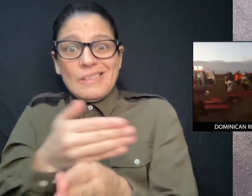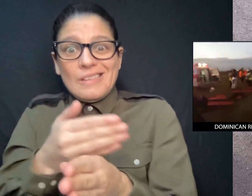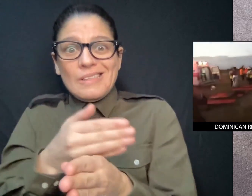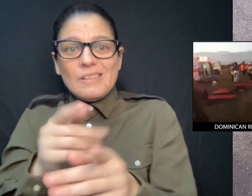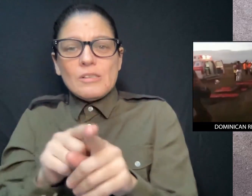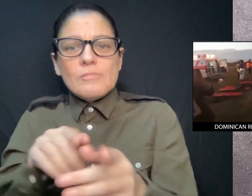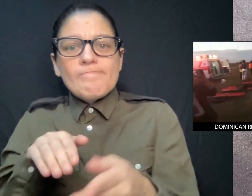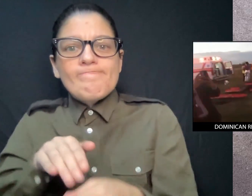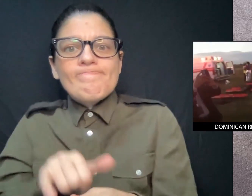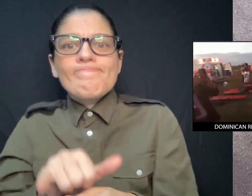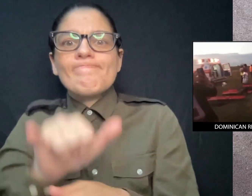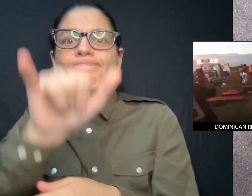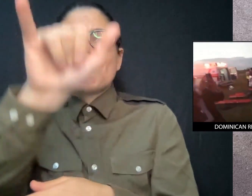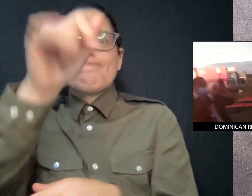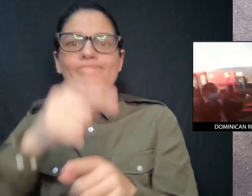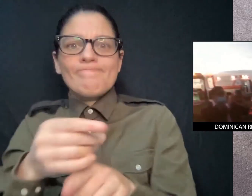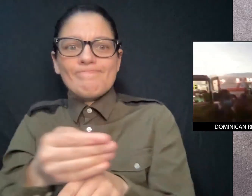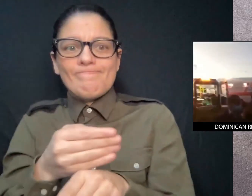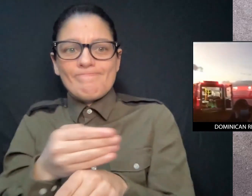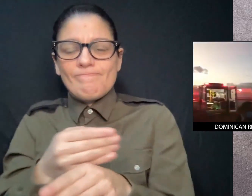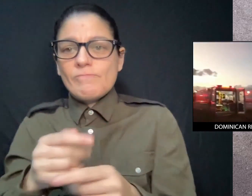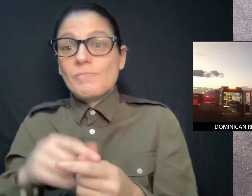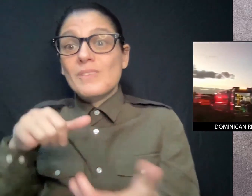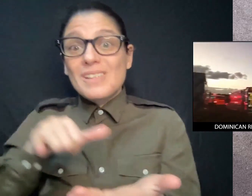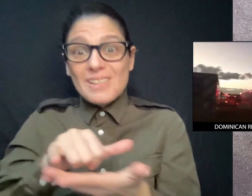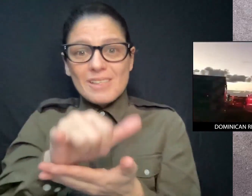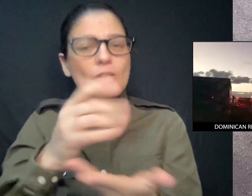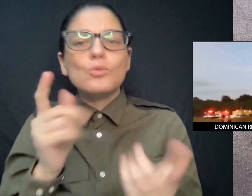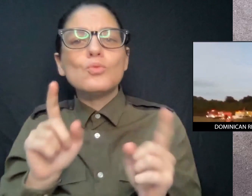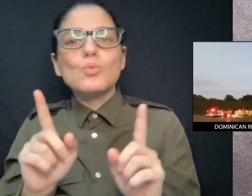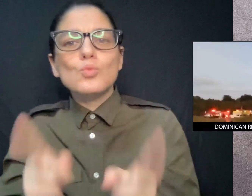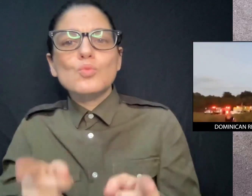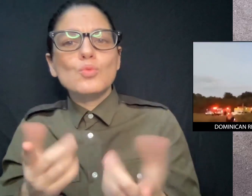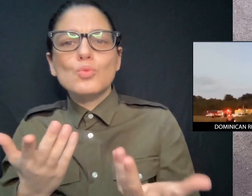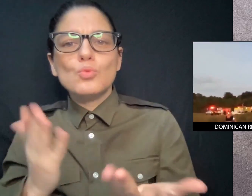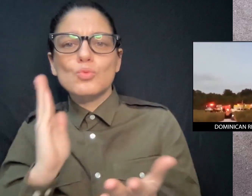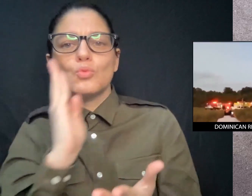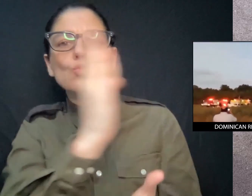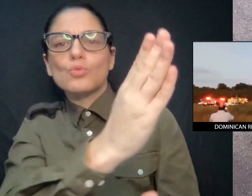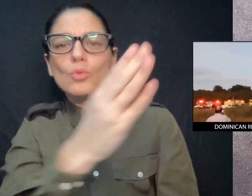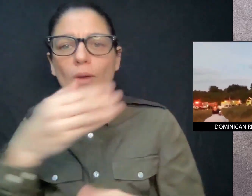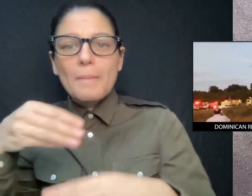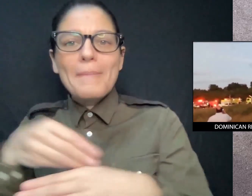crashed while making an emergency landing just minutes after takeoff